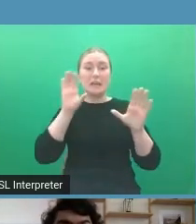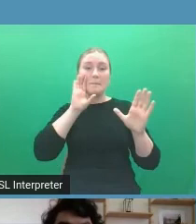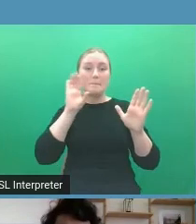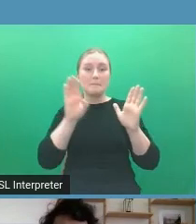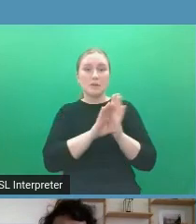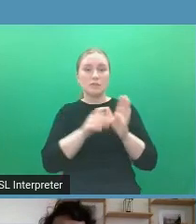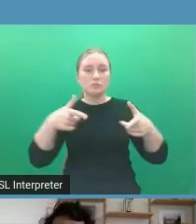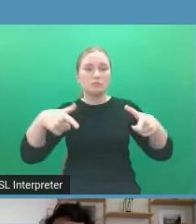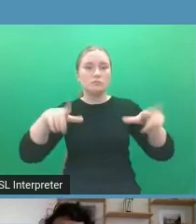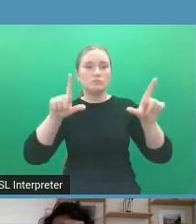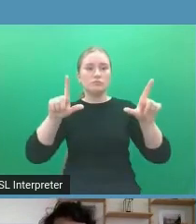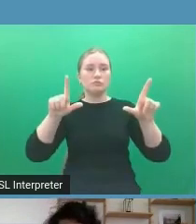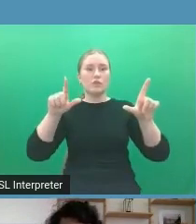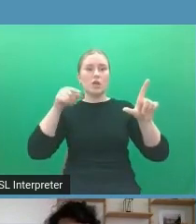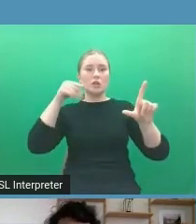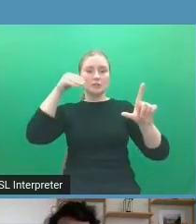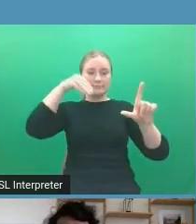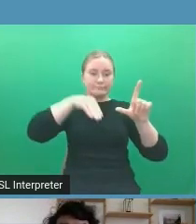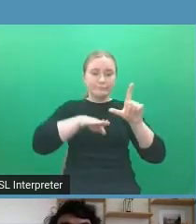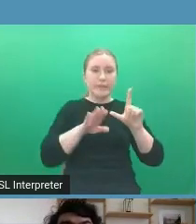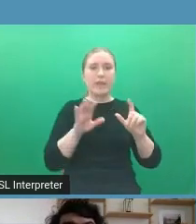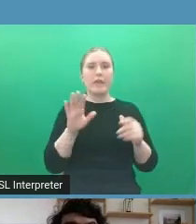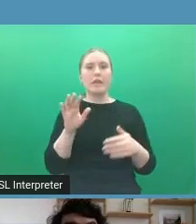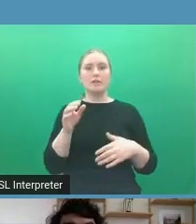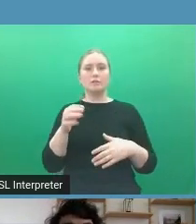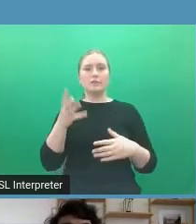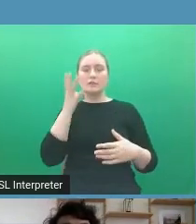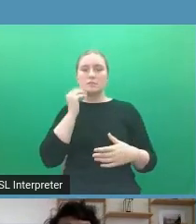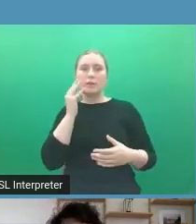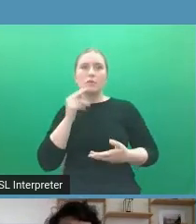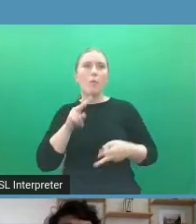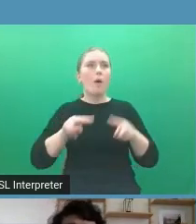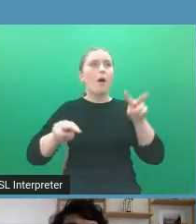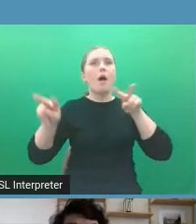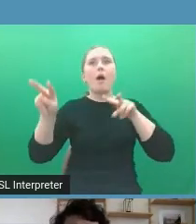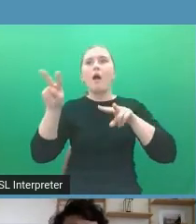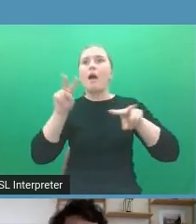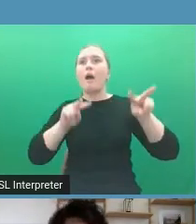traditionally. It turns out by the way that these visual descriptions are helpful for everybody not